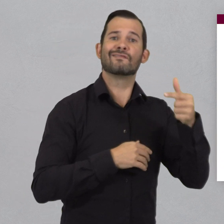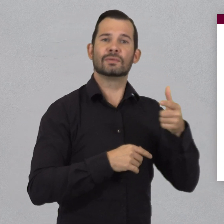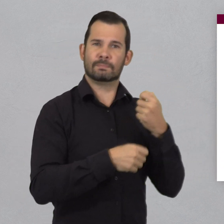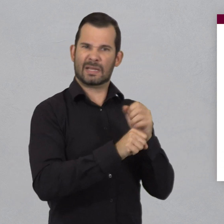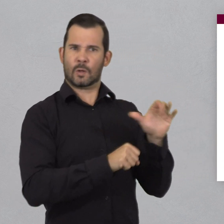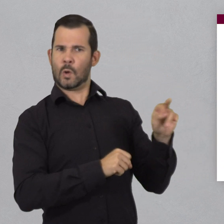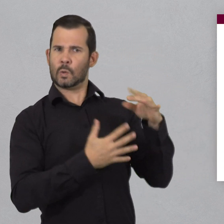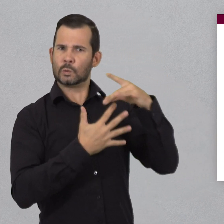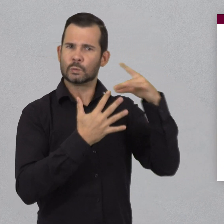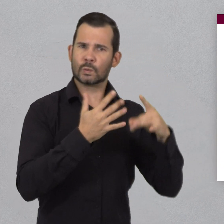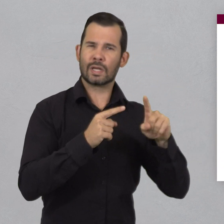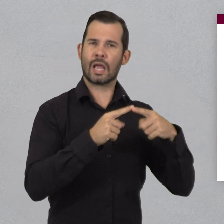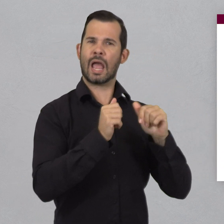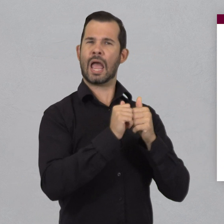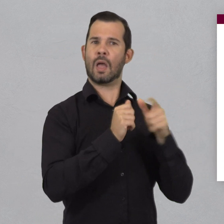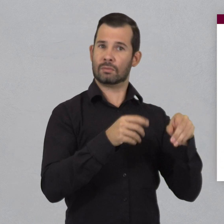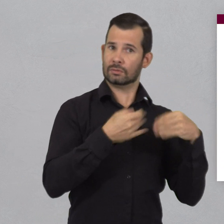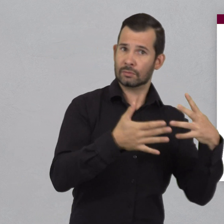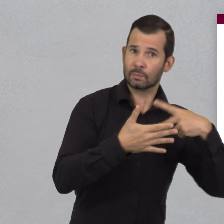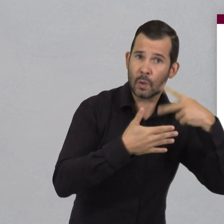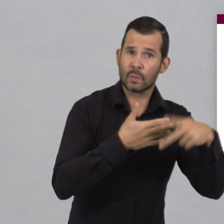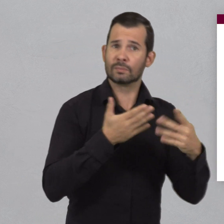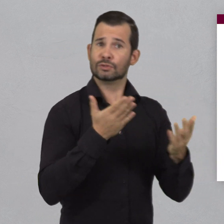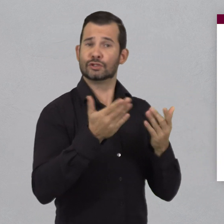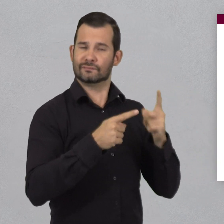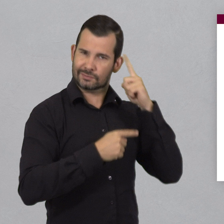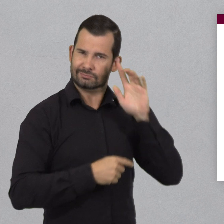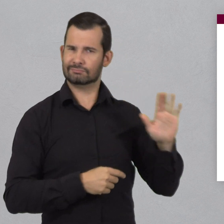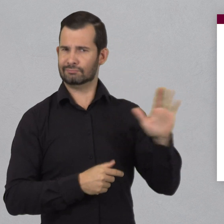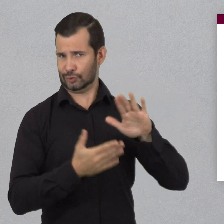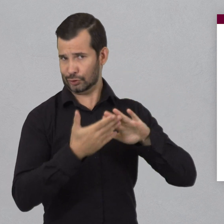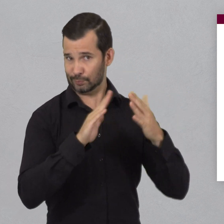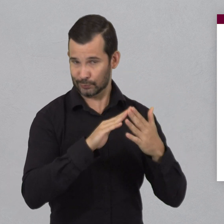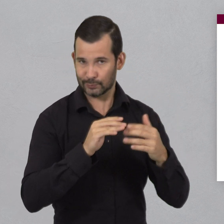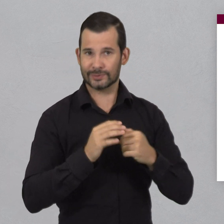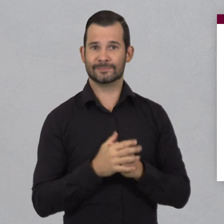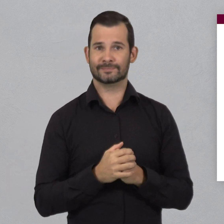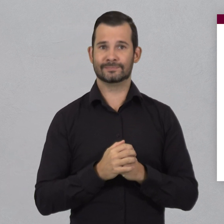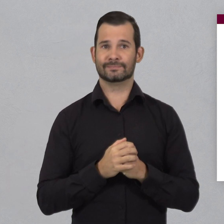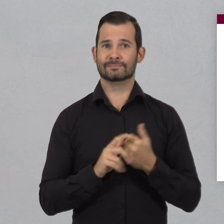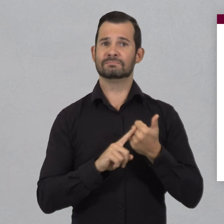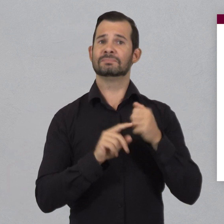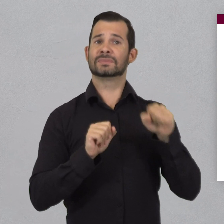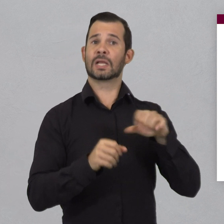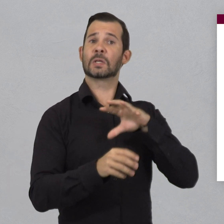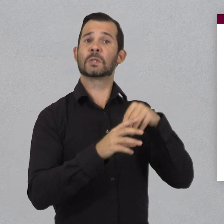make their own choices about how to deliver programs and services to their communities.